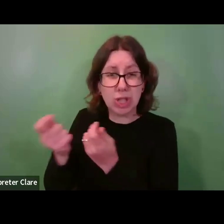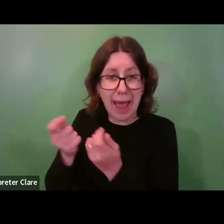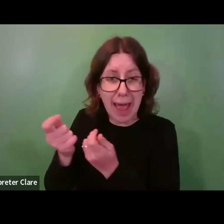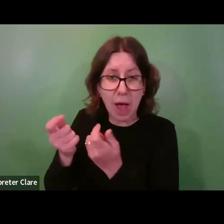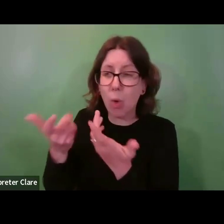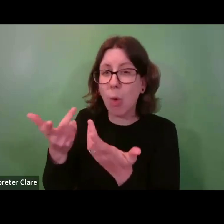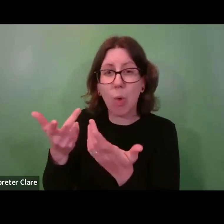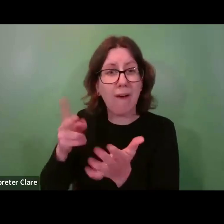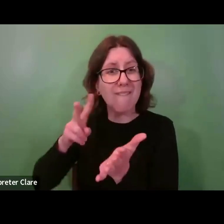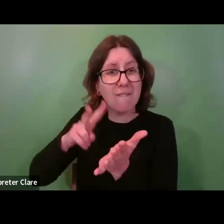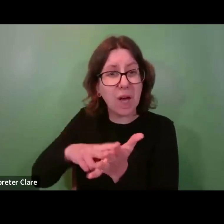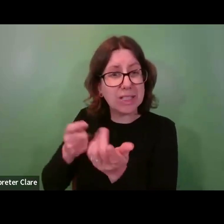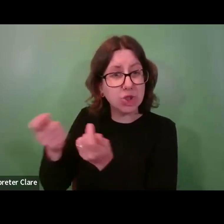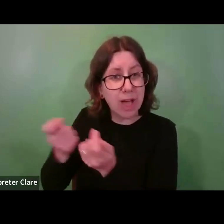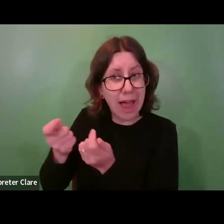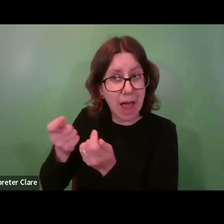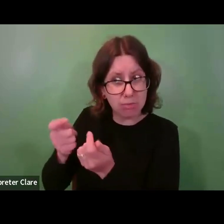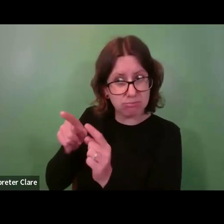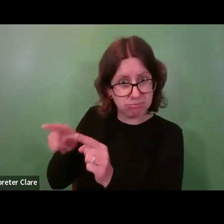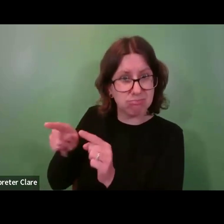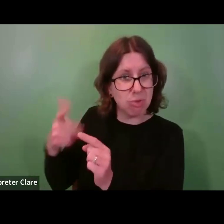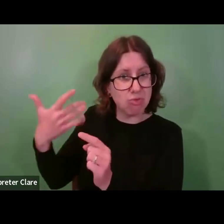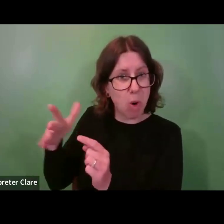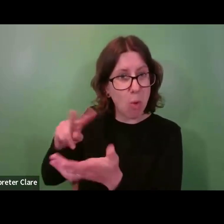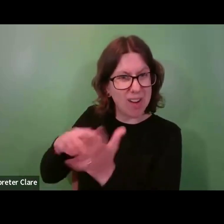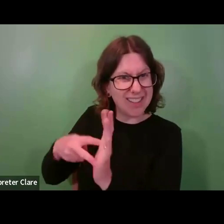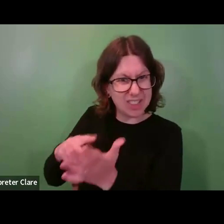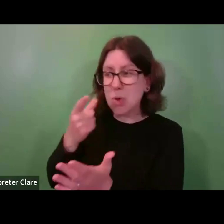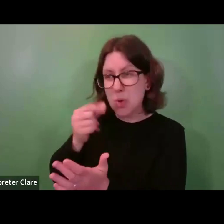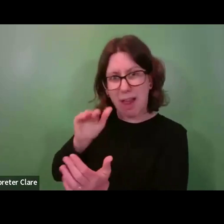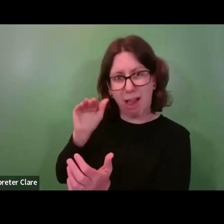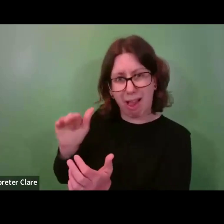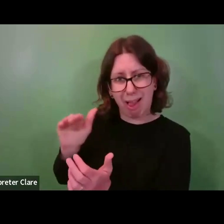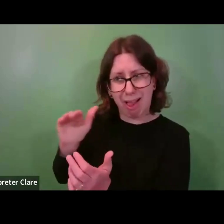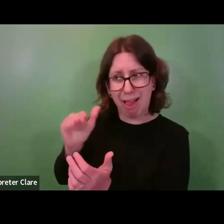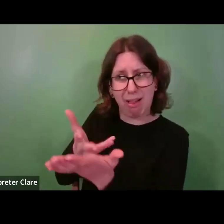have a chat to them first, and they can also give advice on the organization itself, and I think that can